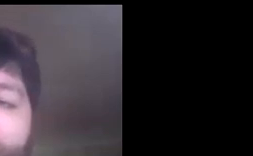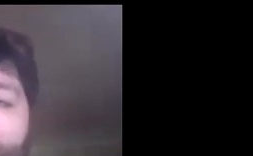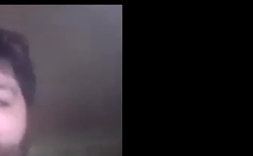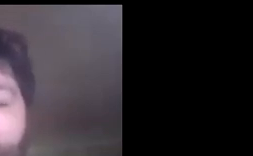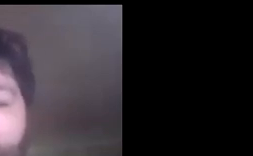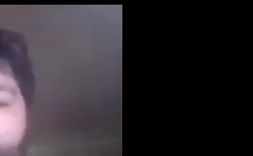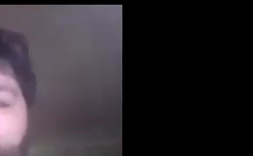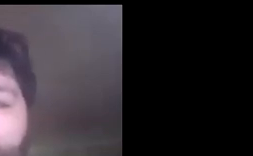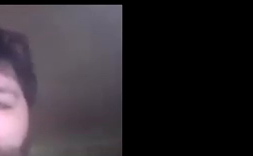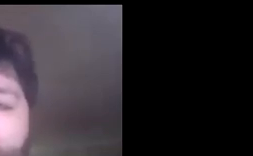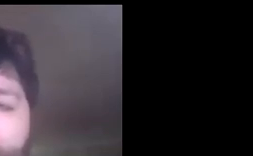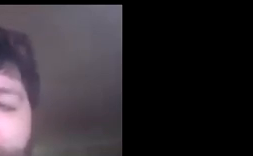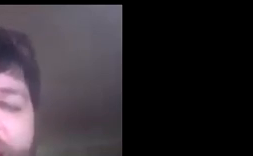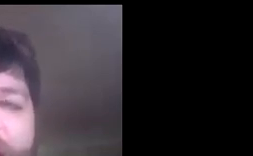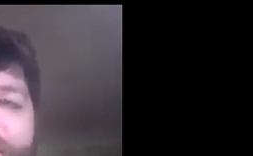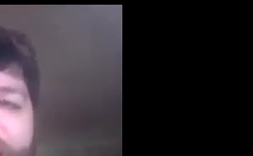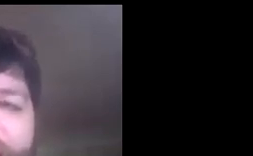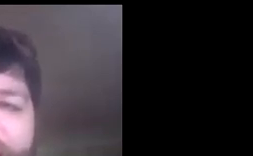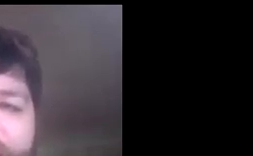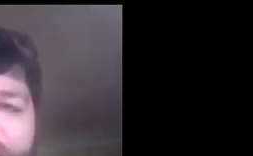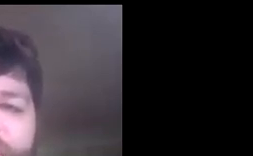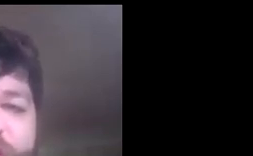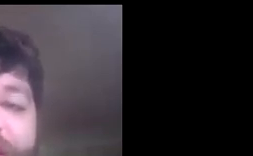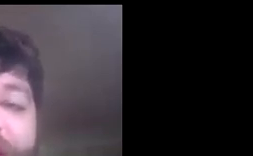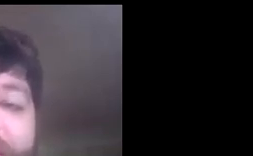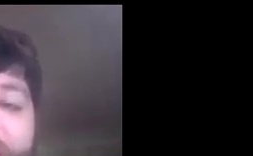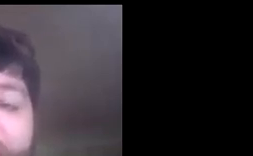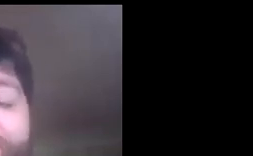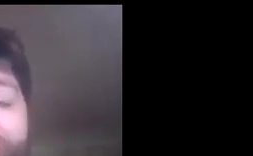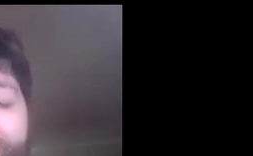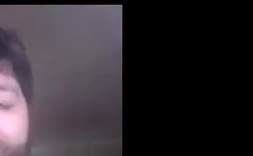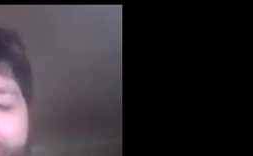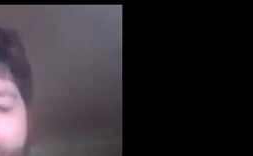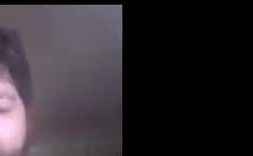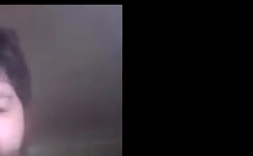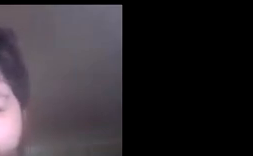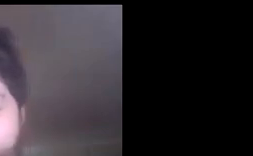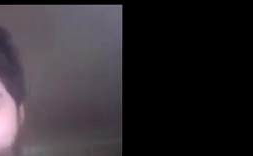A lot